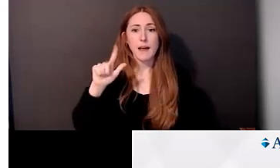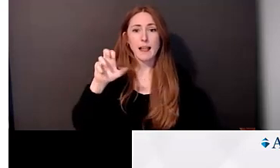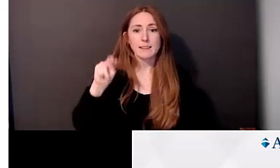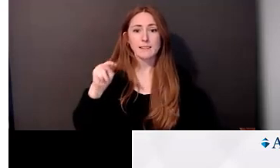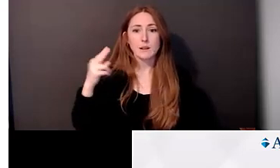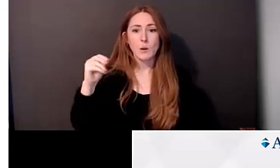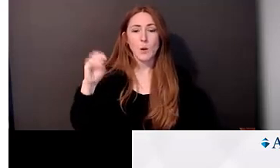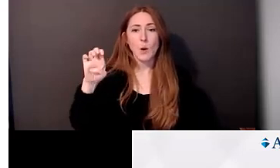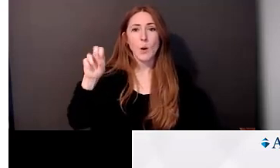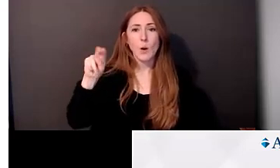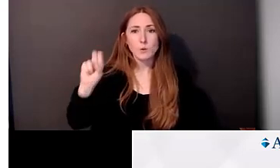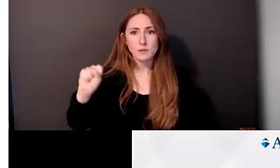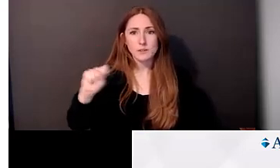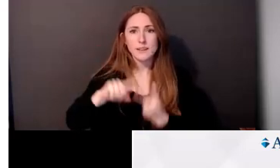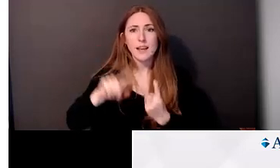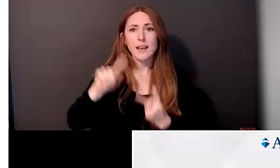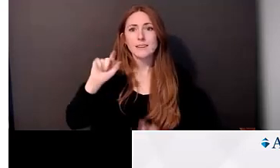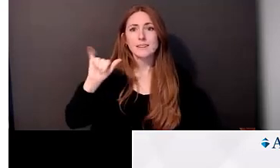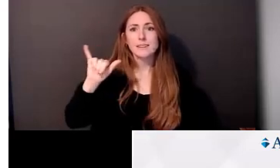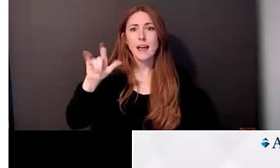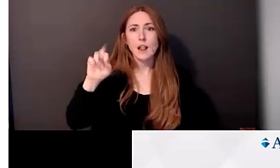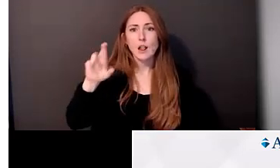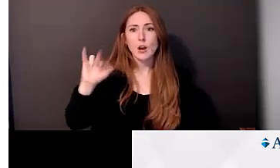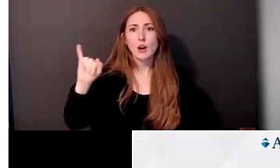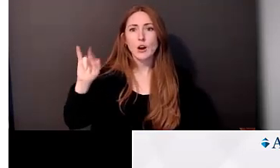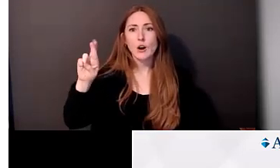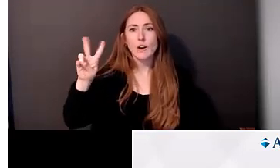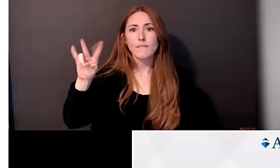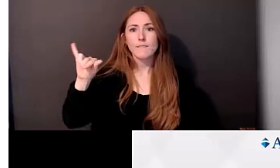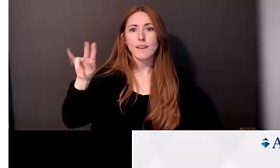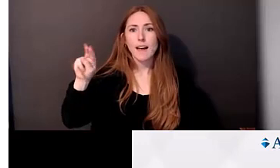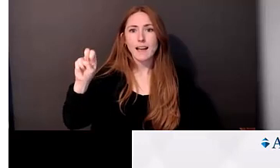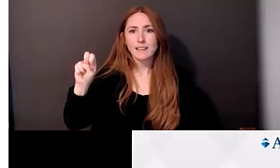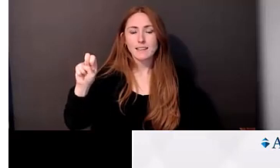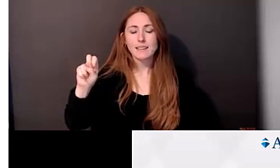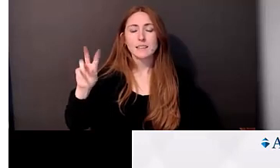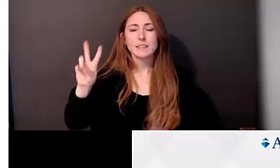And it's "Sharing Research Findings with Target Audiences."